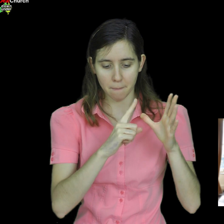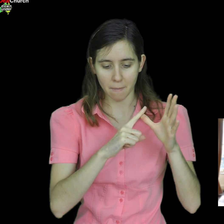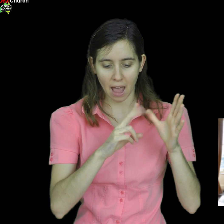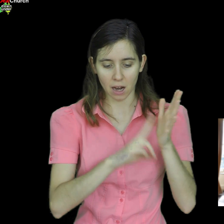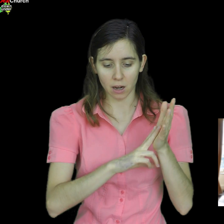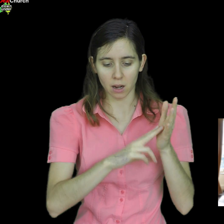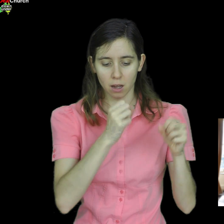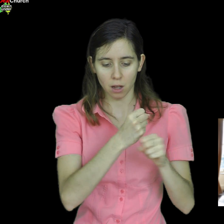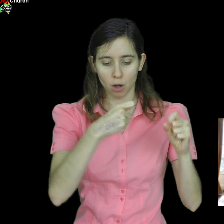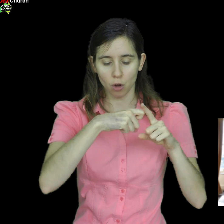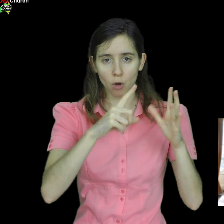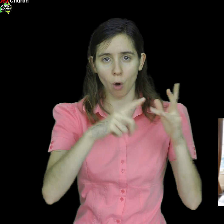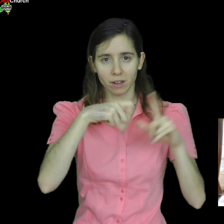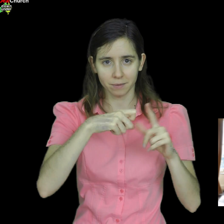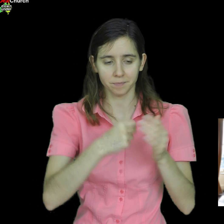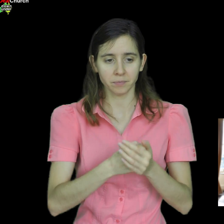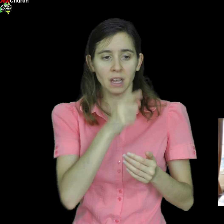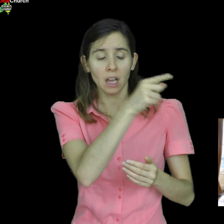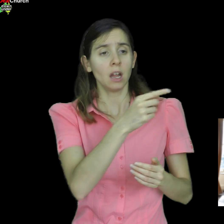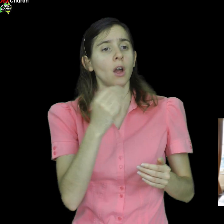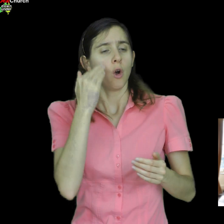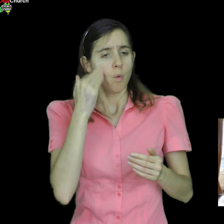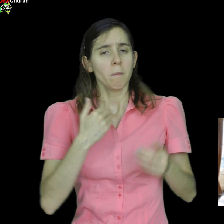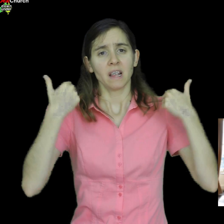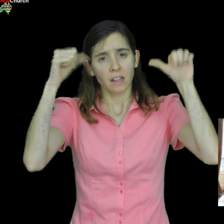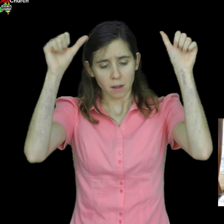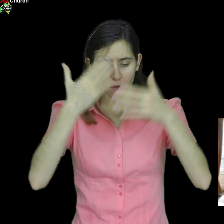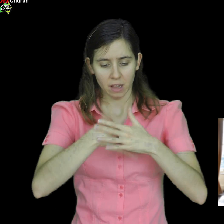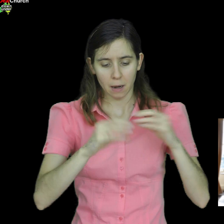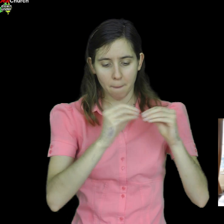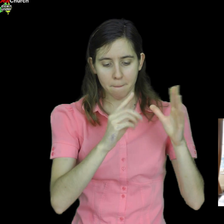Sucheen was a young successful businesswoman in Bangkok working in